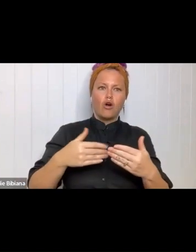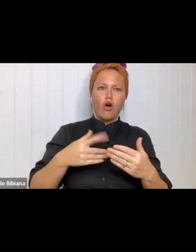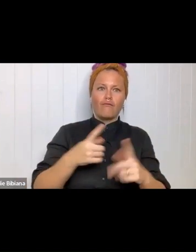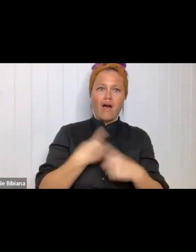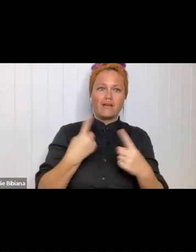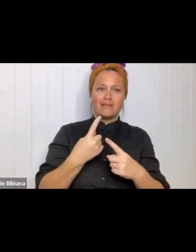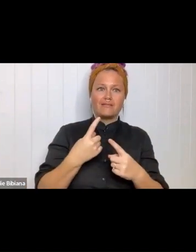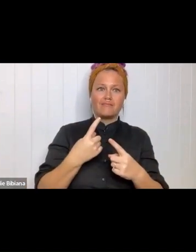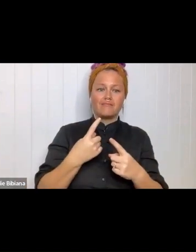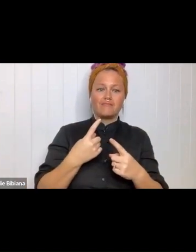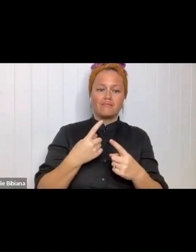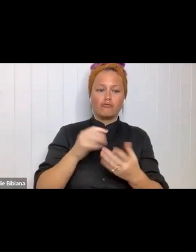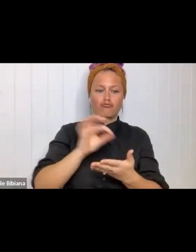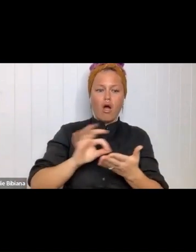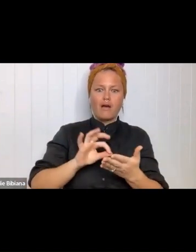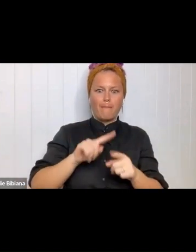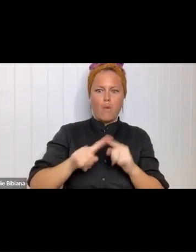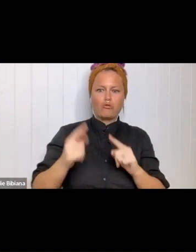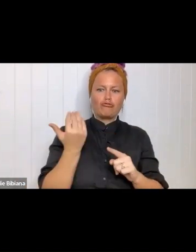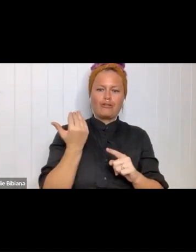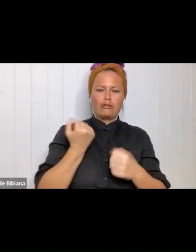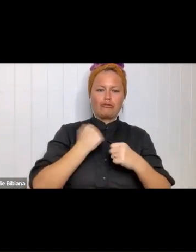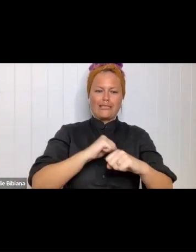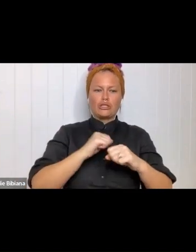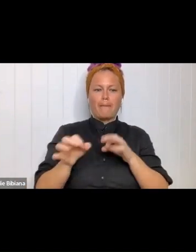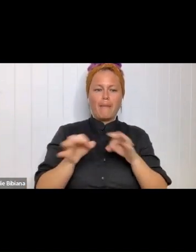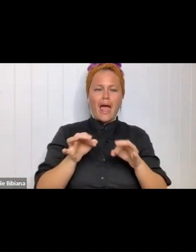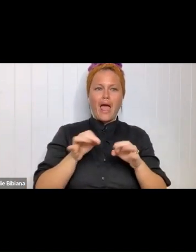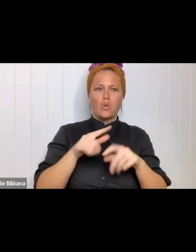recent strategic plan, we're really reflecting on what what